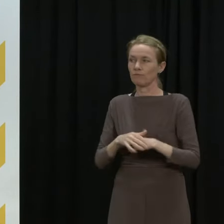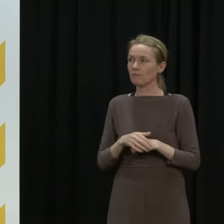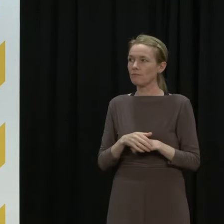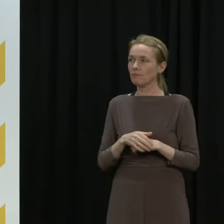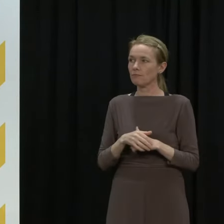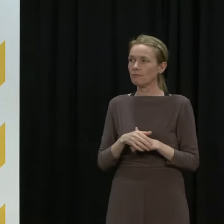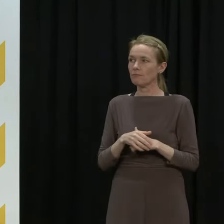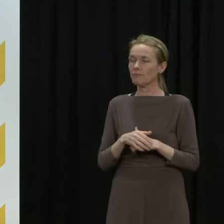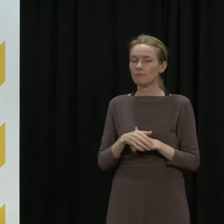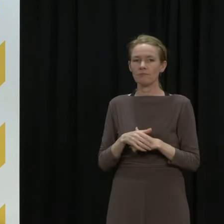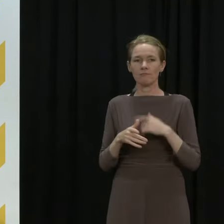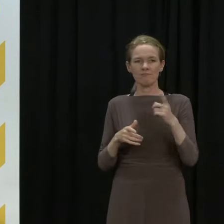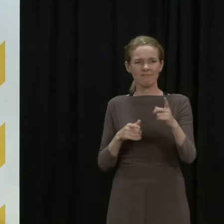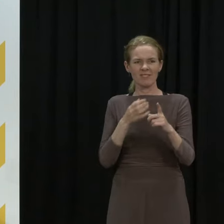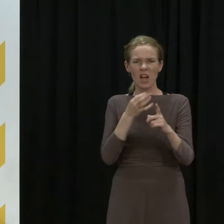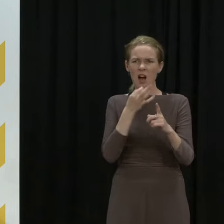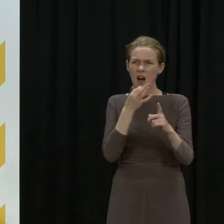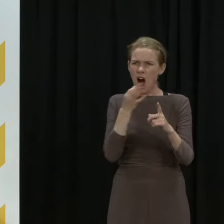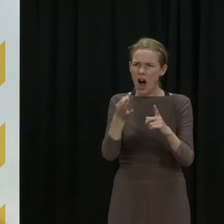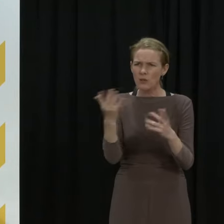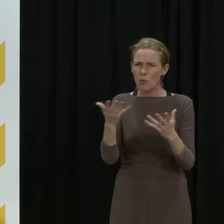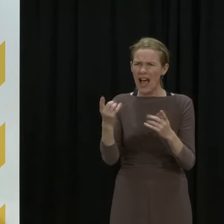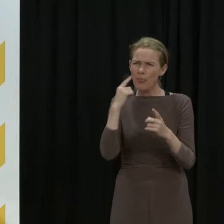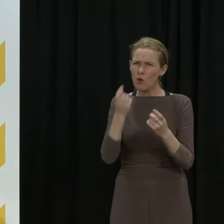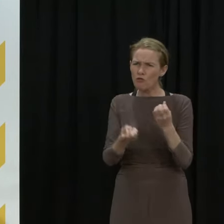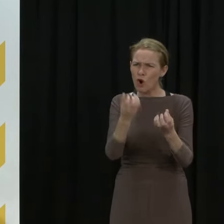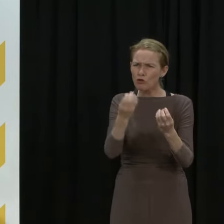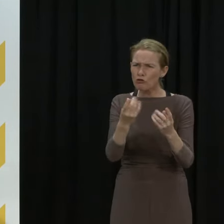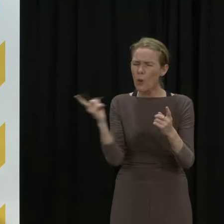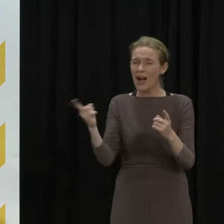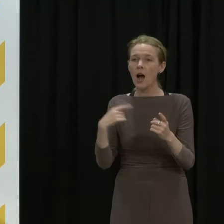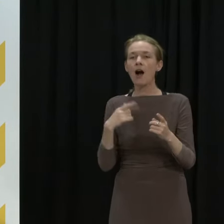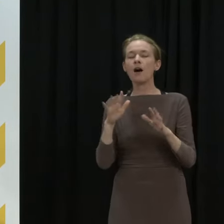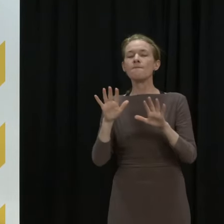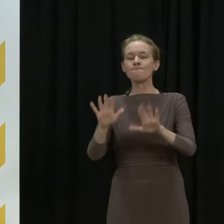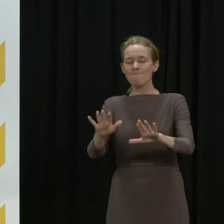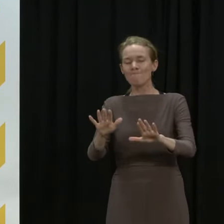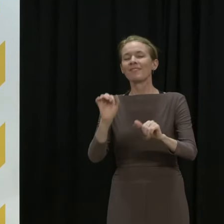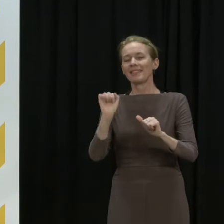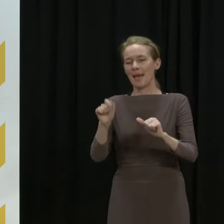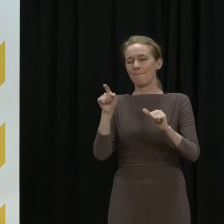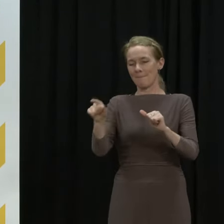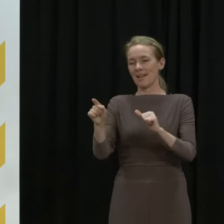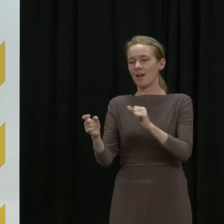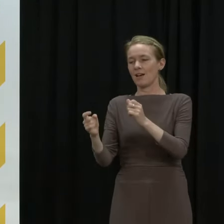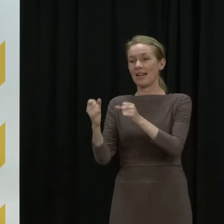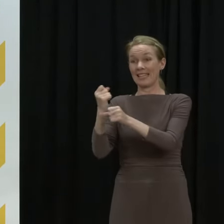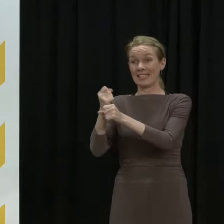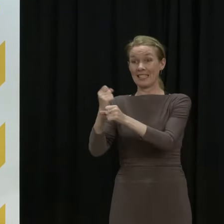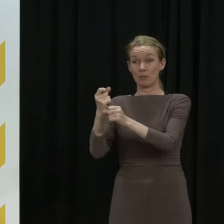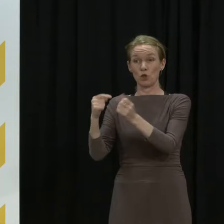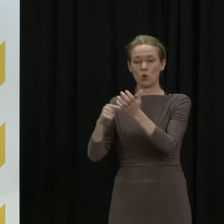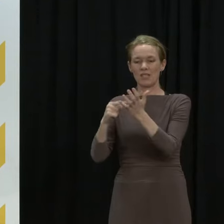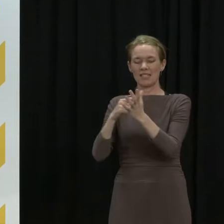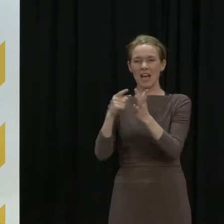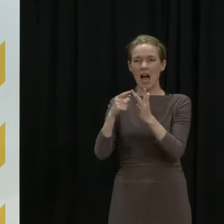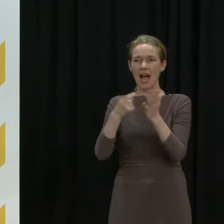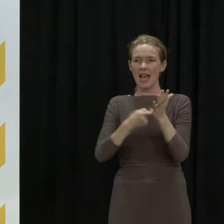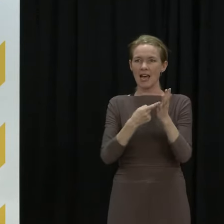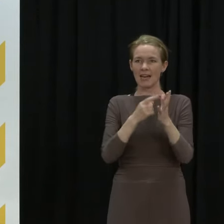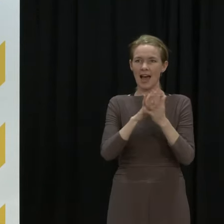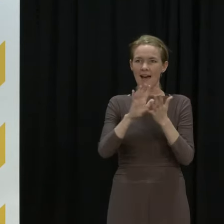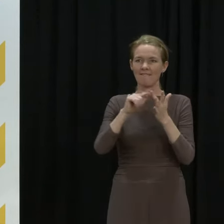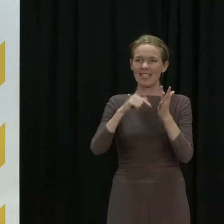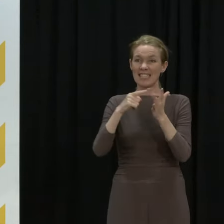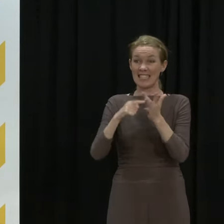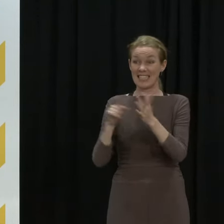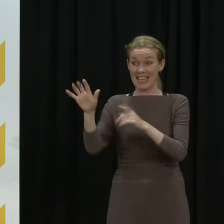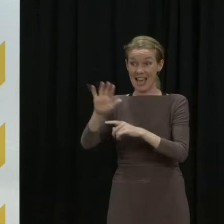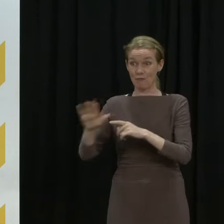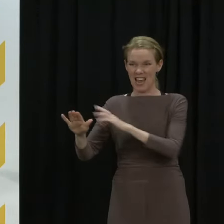Is she at...